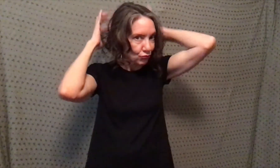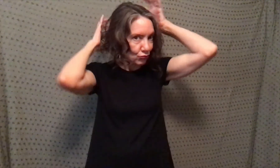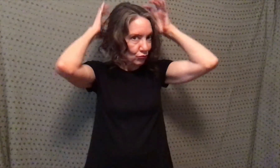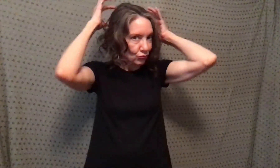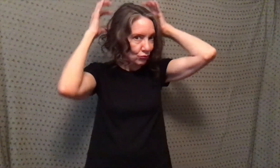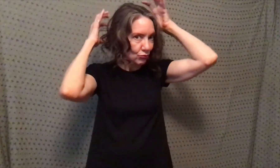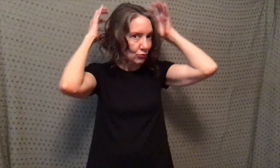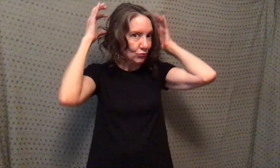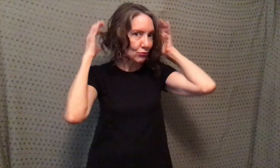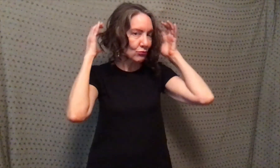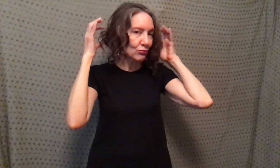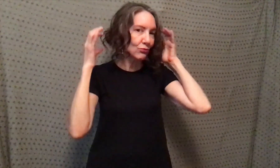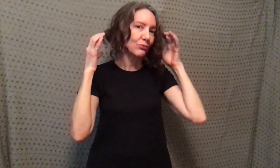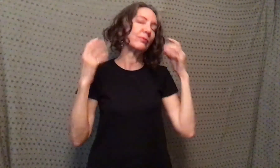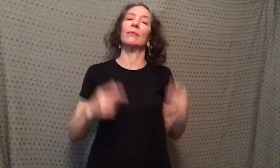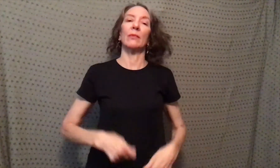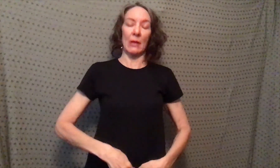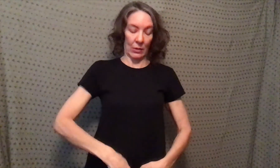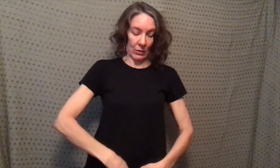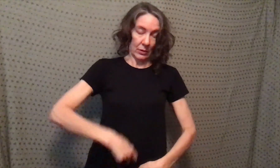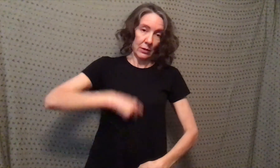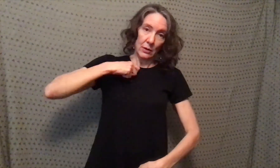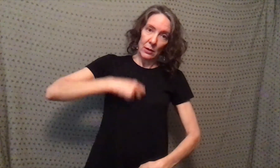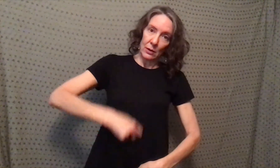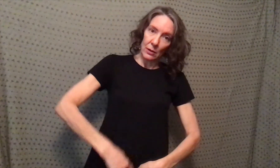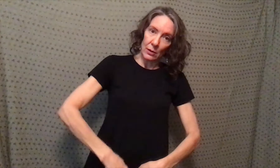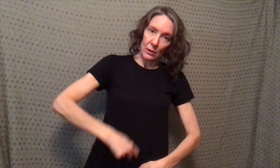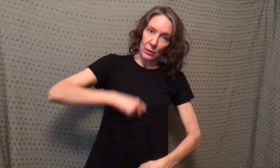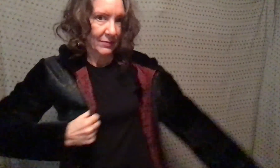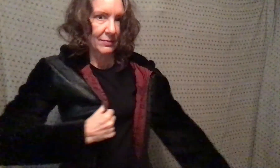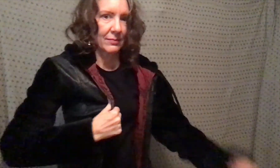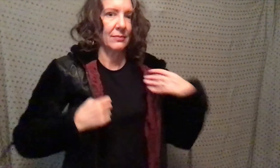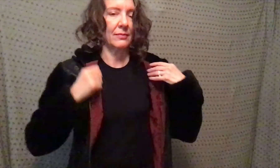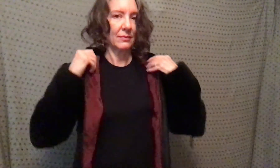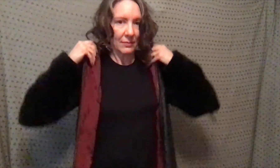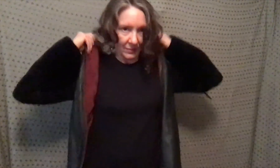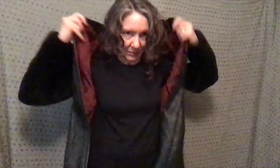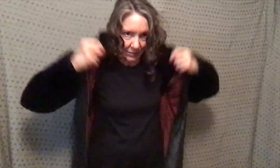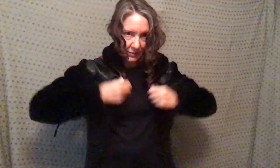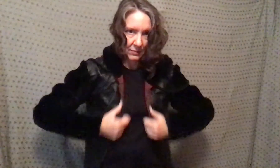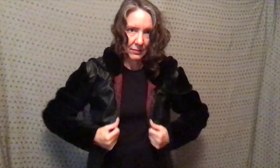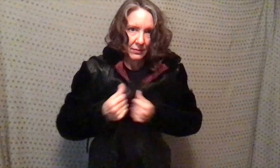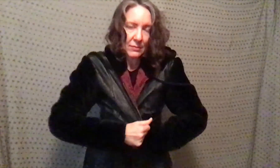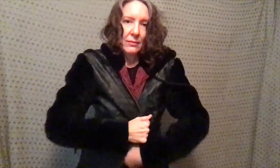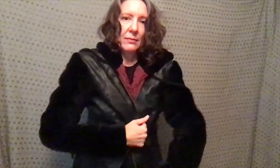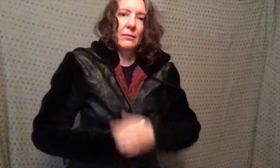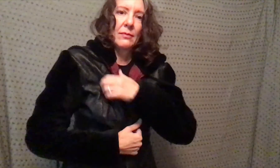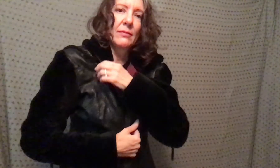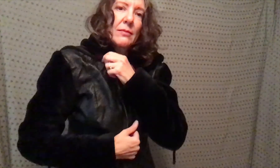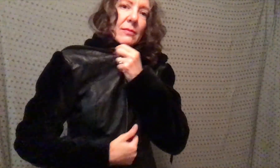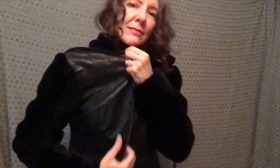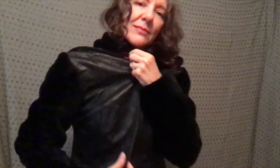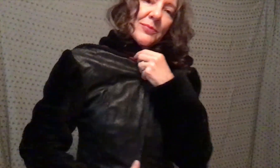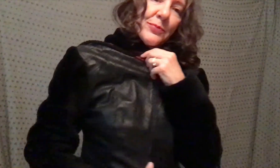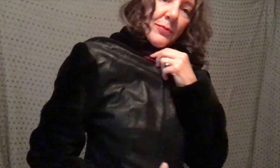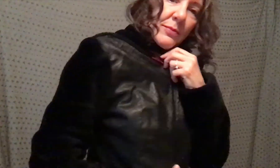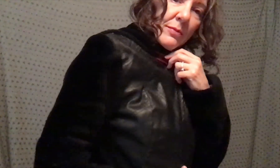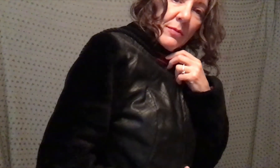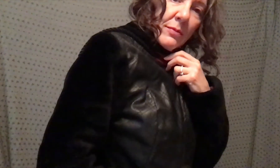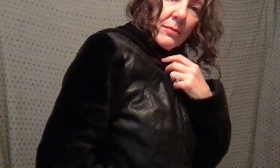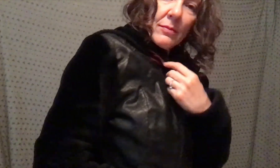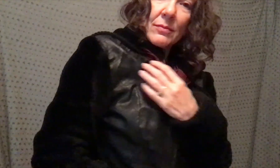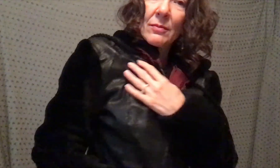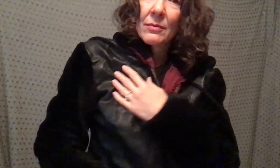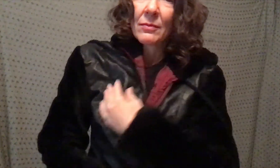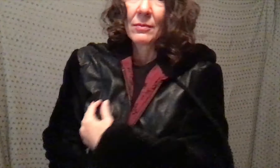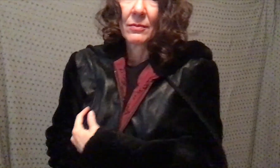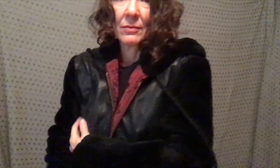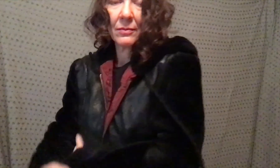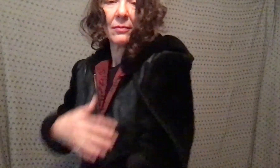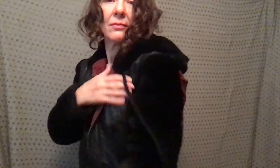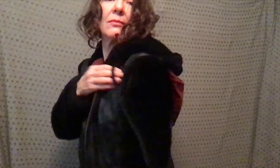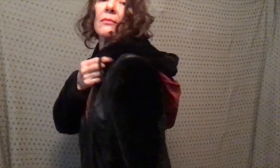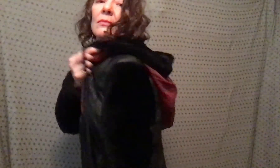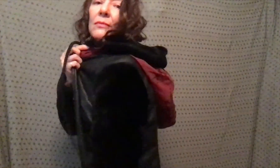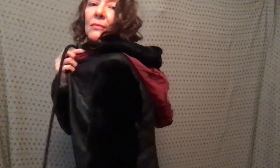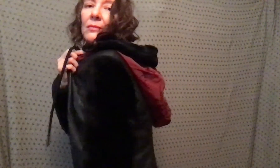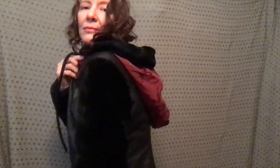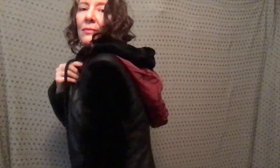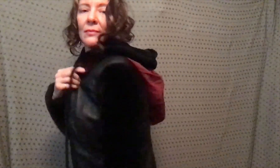patterns. The jacket has a zippered closure.